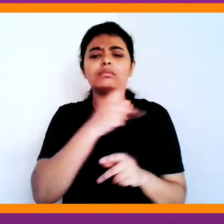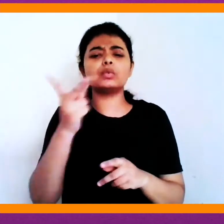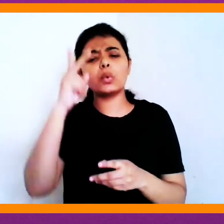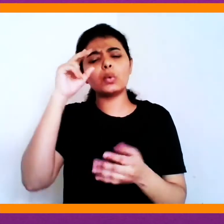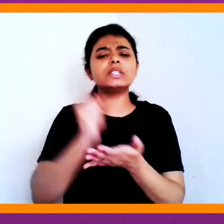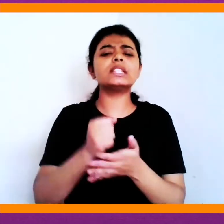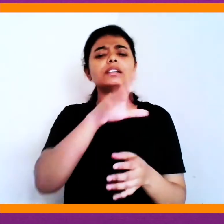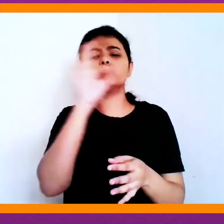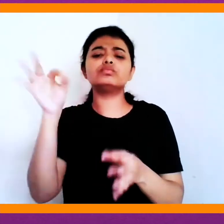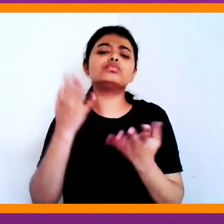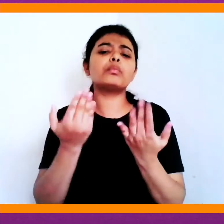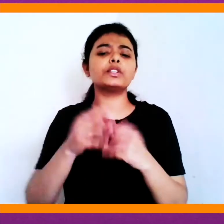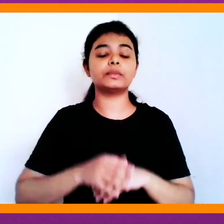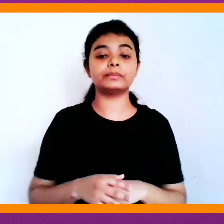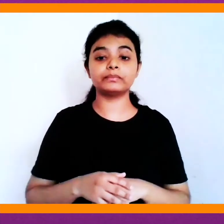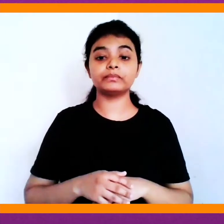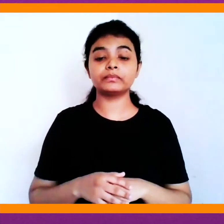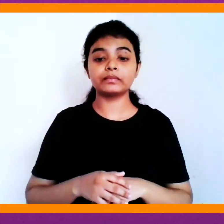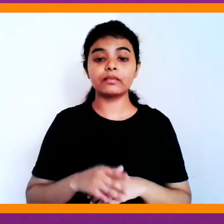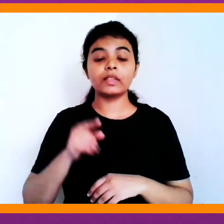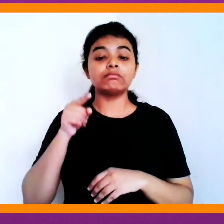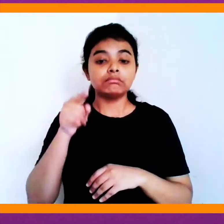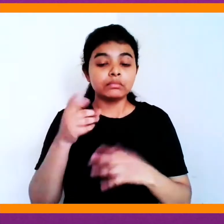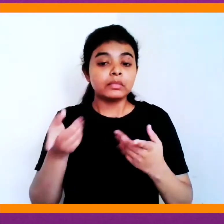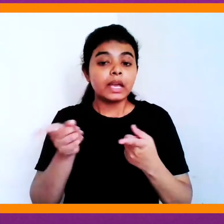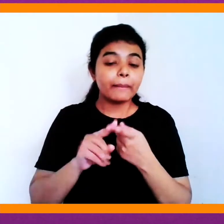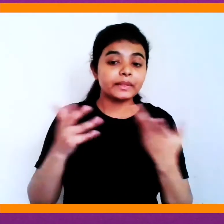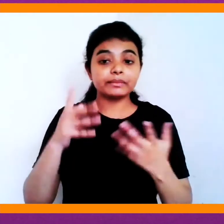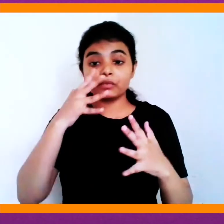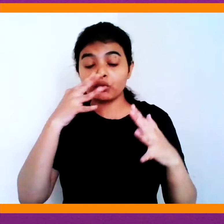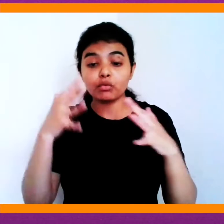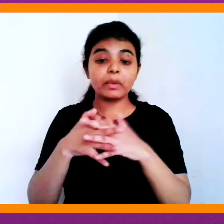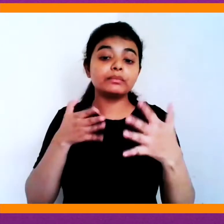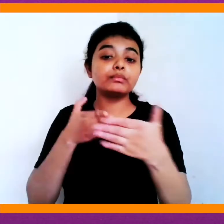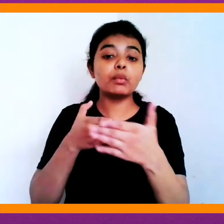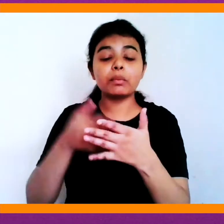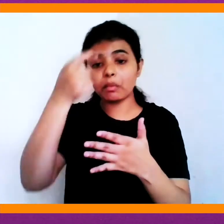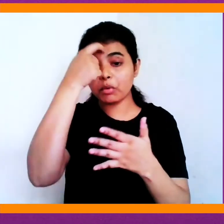planning operation really reduces your risk of getting an unwanted pregnancy later on in life